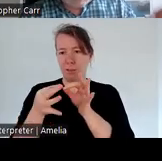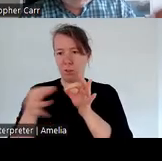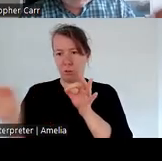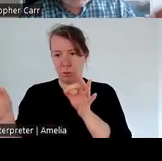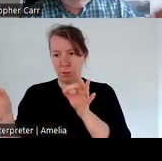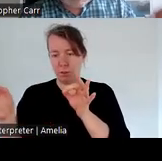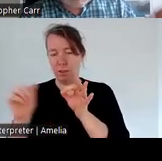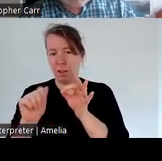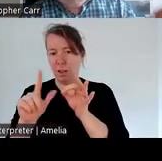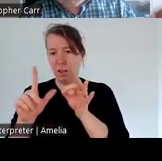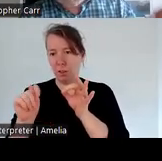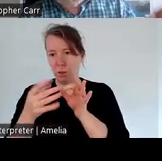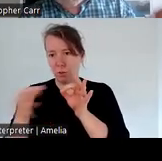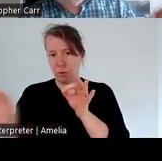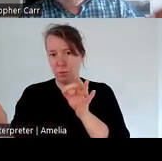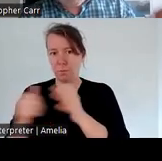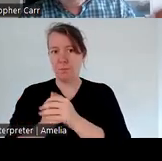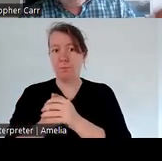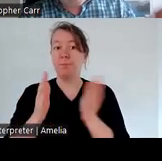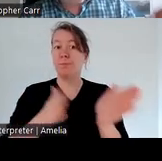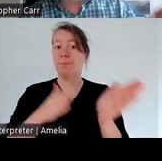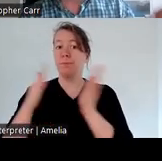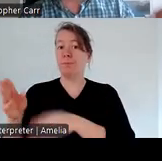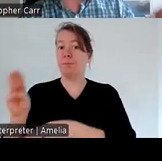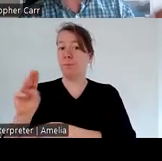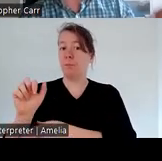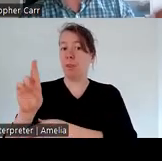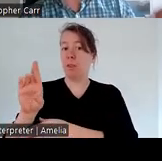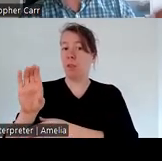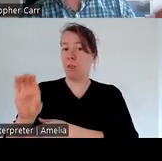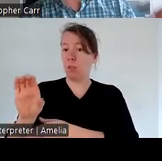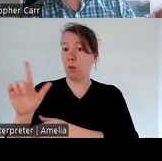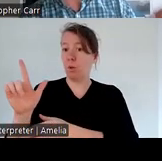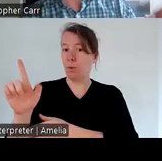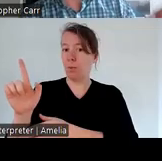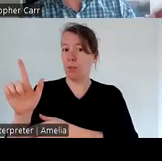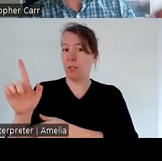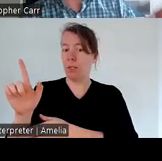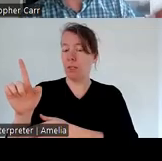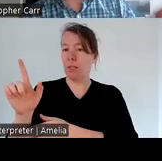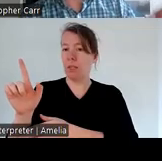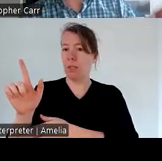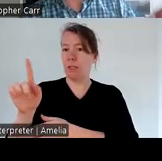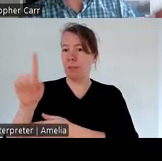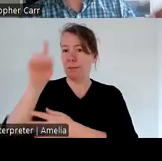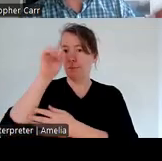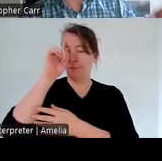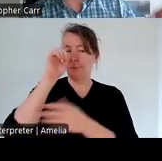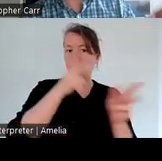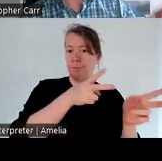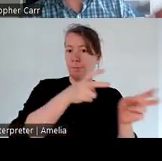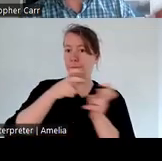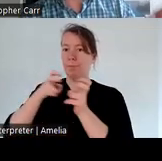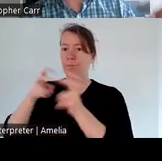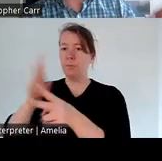for MARC 21 there is a mapping to what that would look like in MARC 21 and also in UNIMARC.